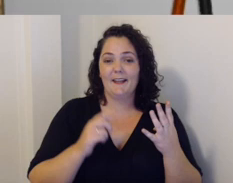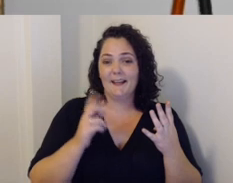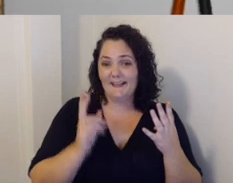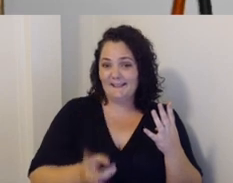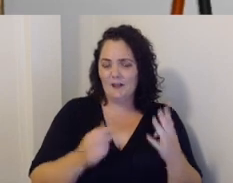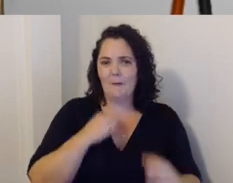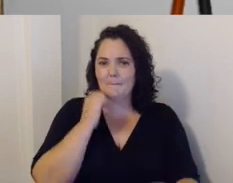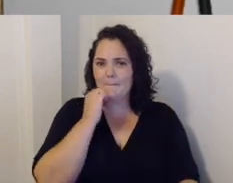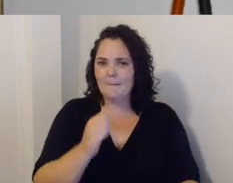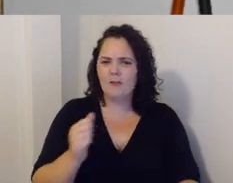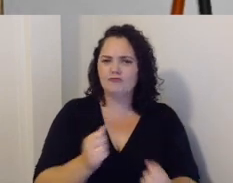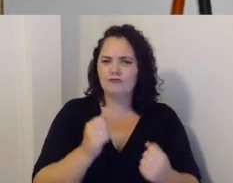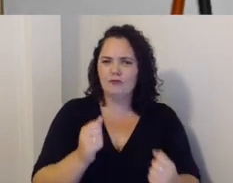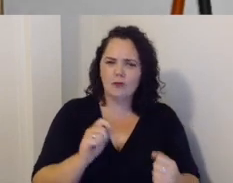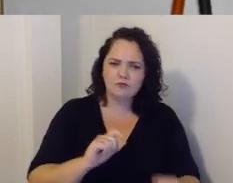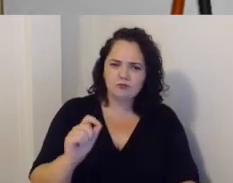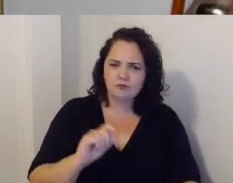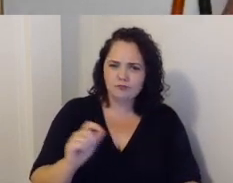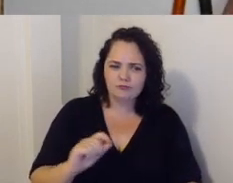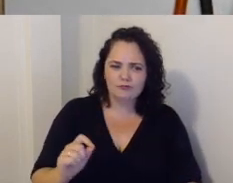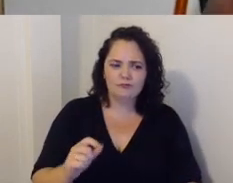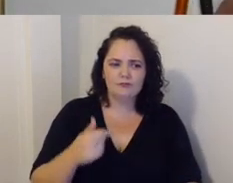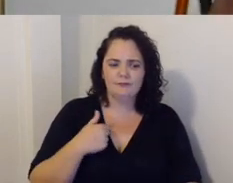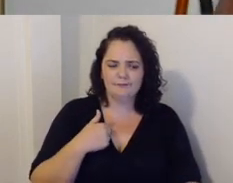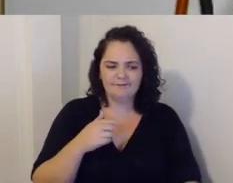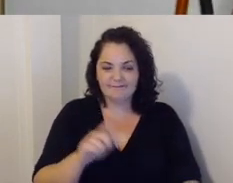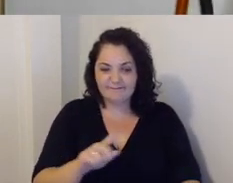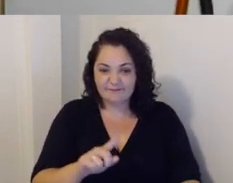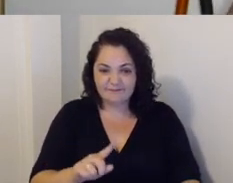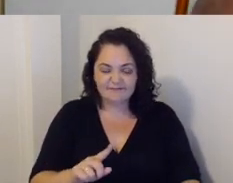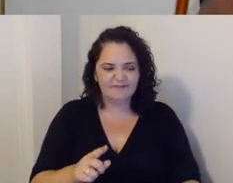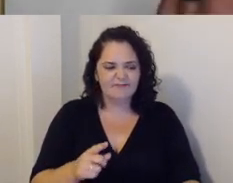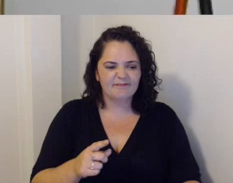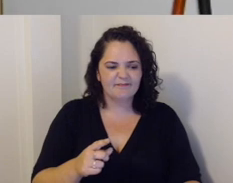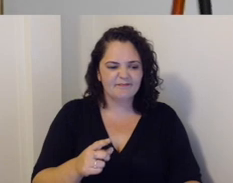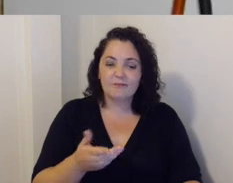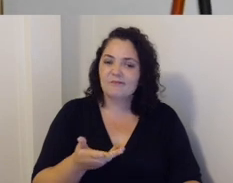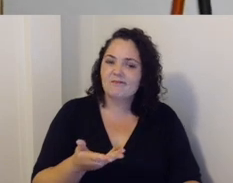three strong lines on my paper and then rubbing back over that with my finger and you can see how